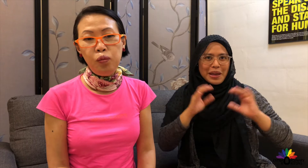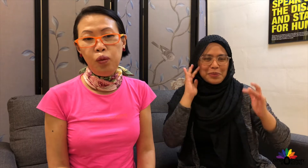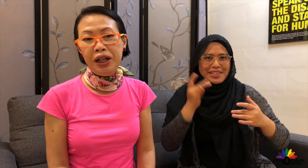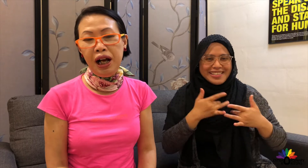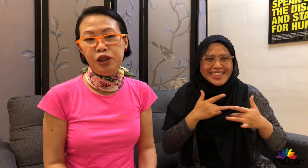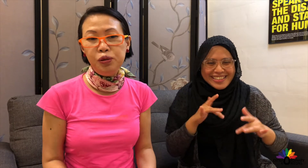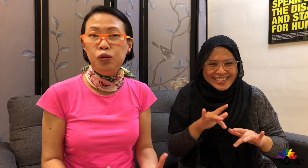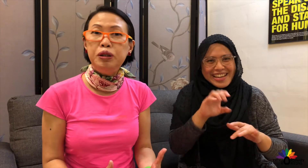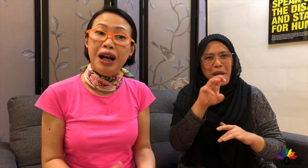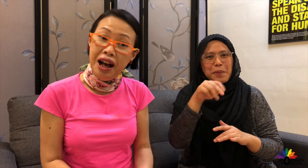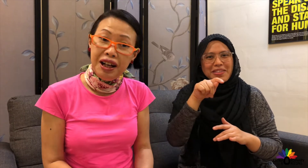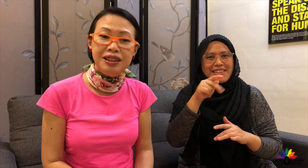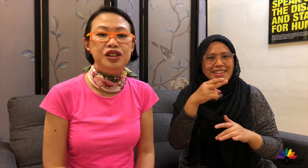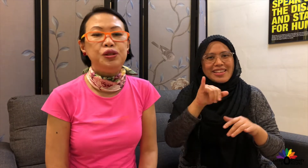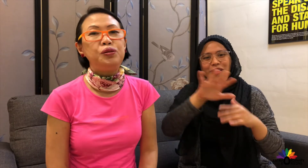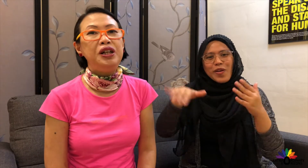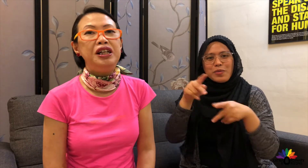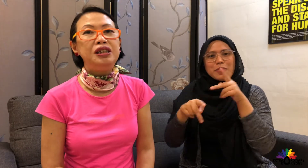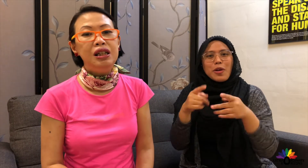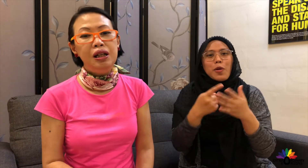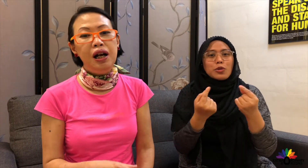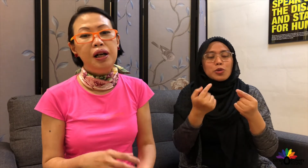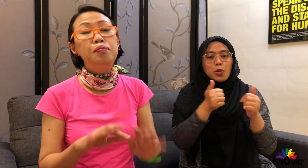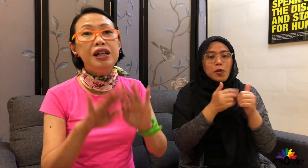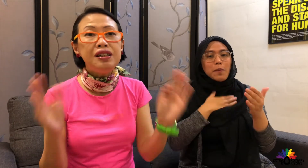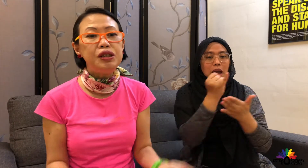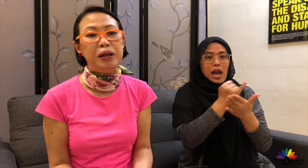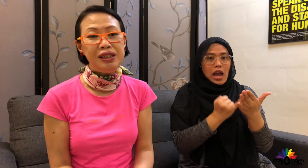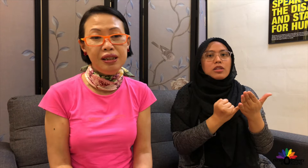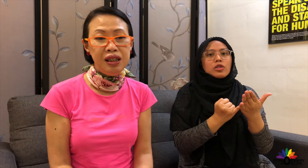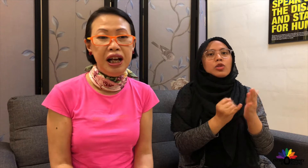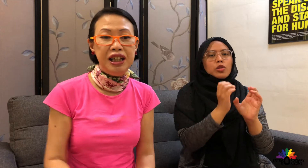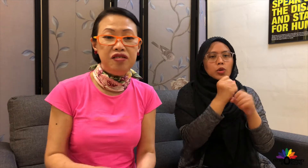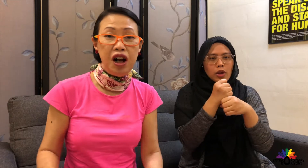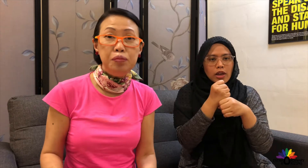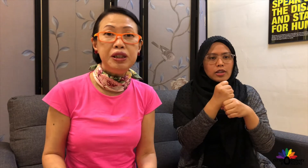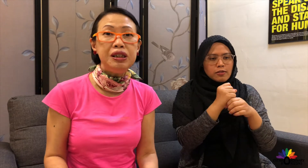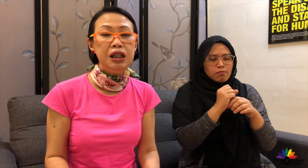What I do with my art is to create immersive spaces and environment